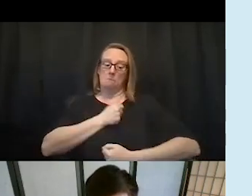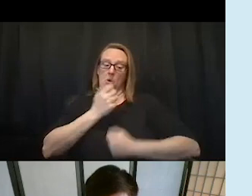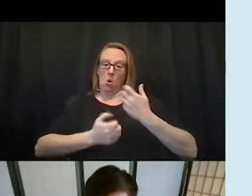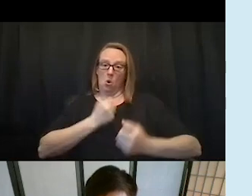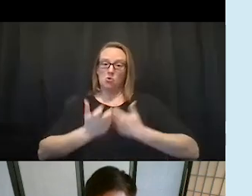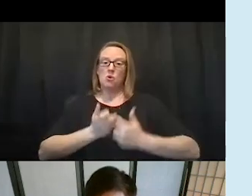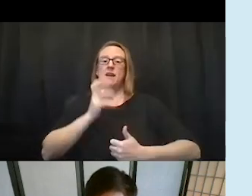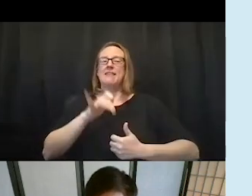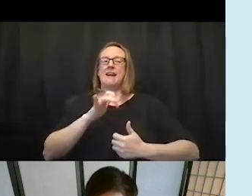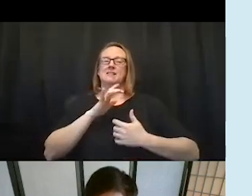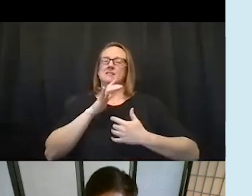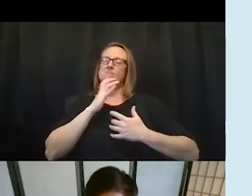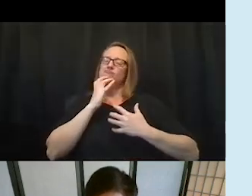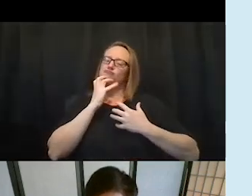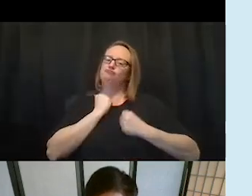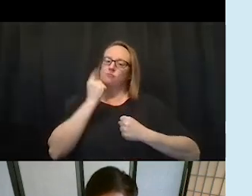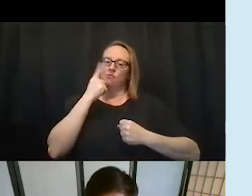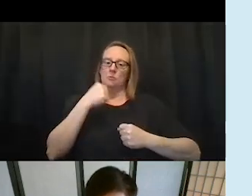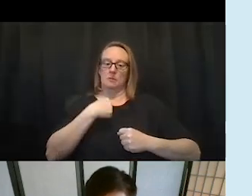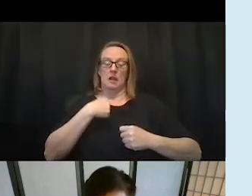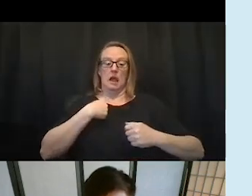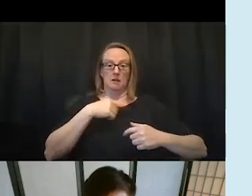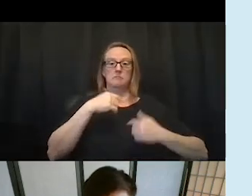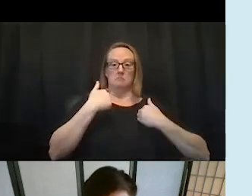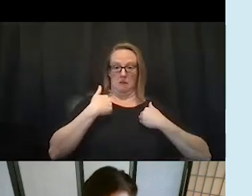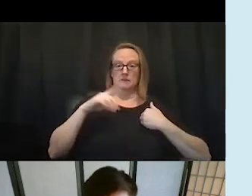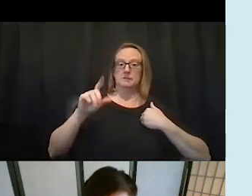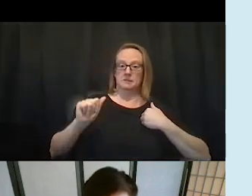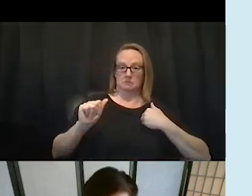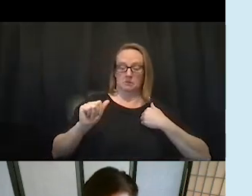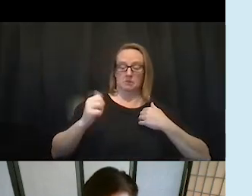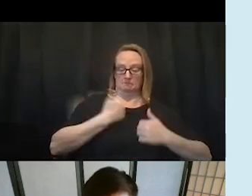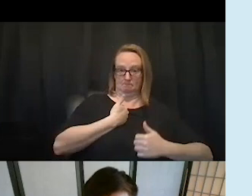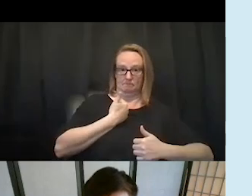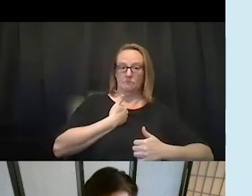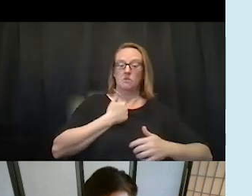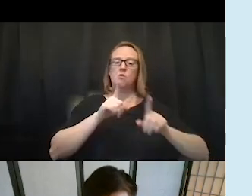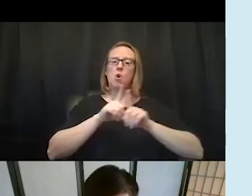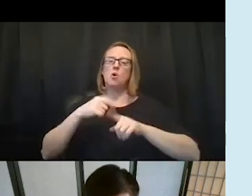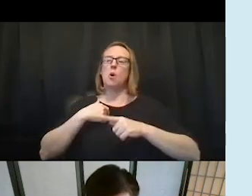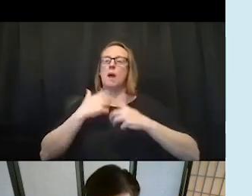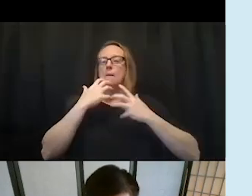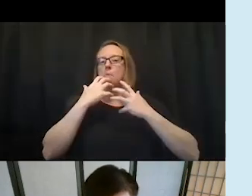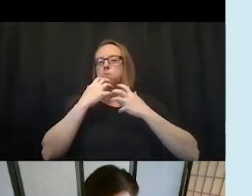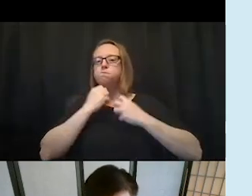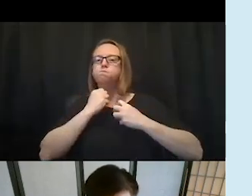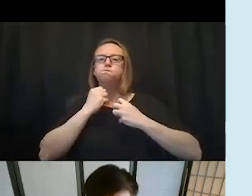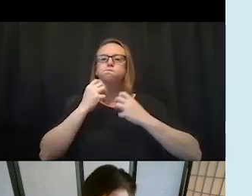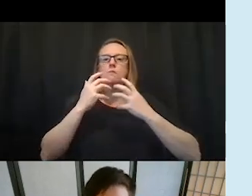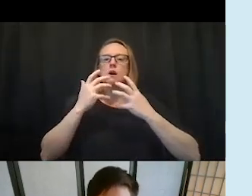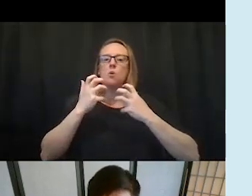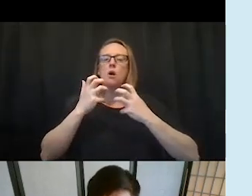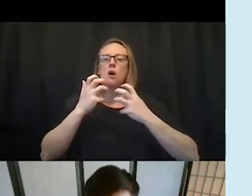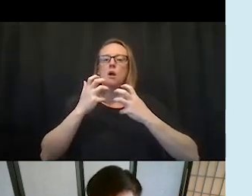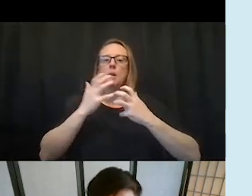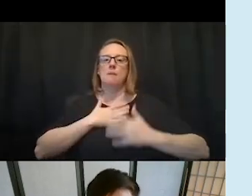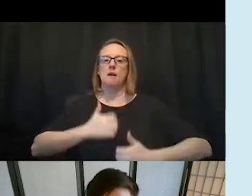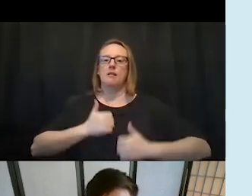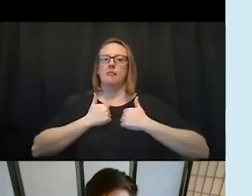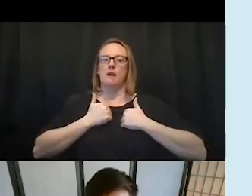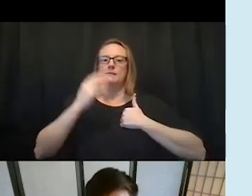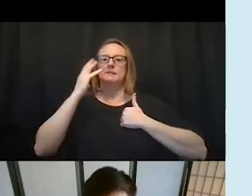and poet and I'm also really passionate about um about experiencing life in in an embodied way, and